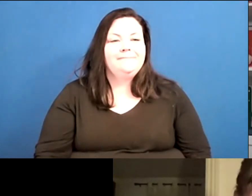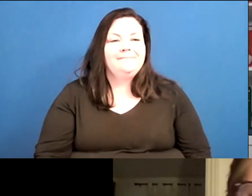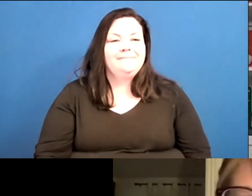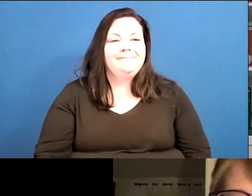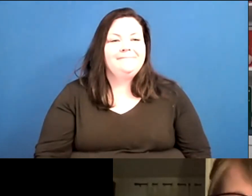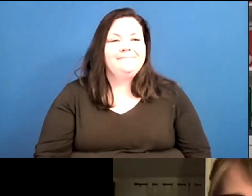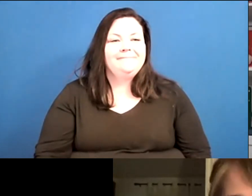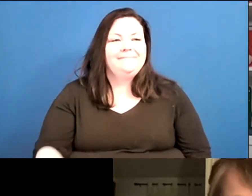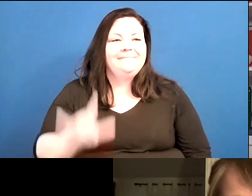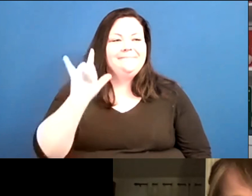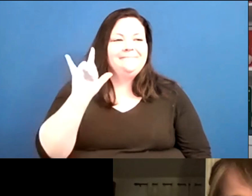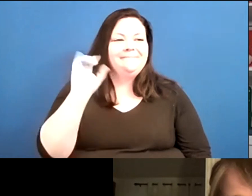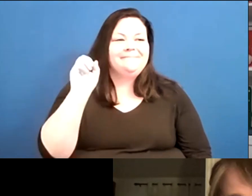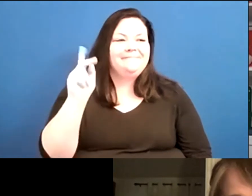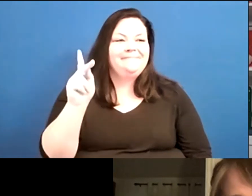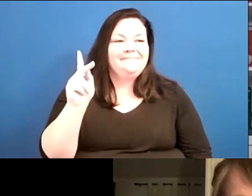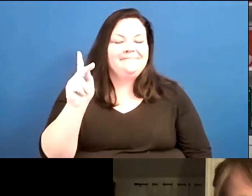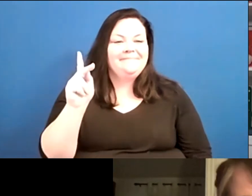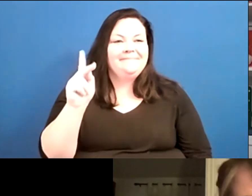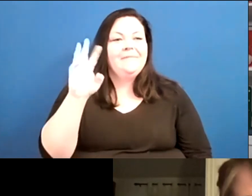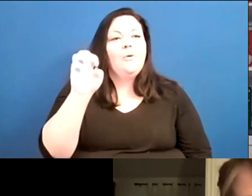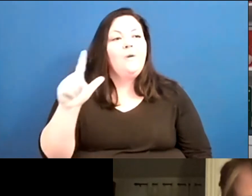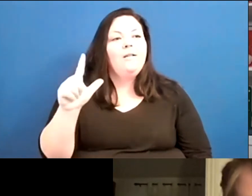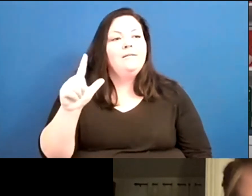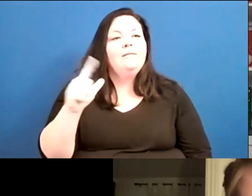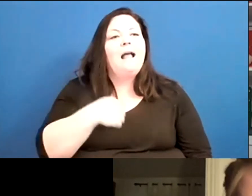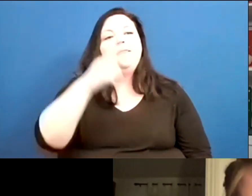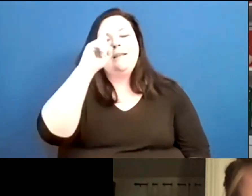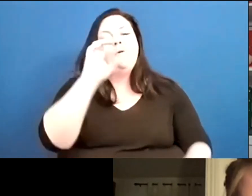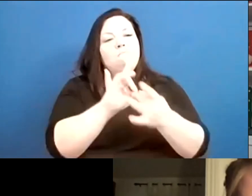Okay, um, well I think that we'll let you all go and, and,